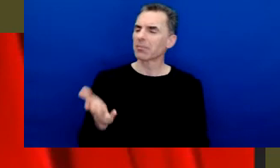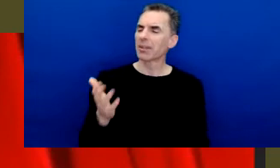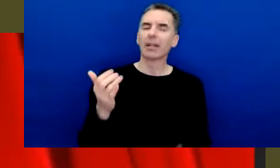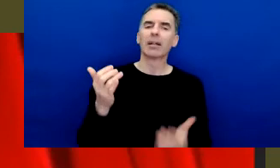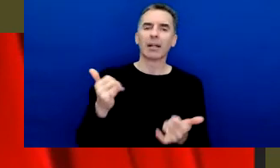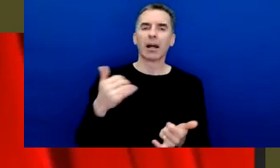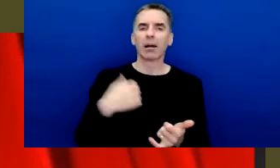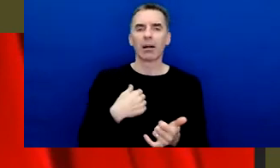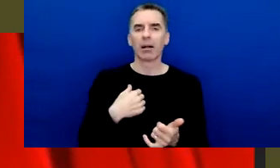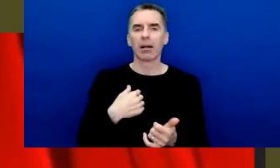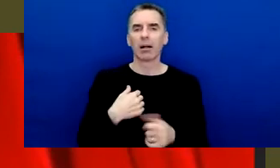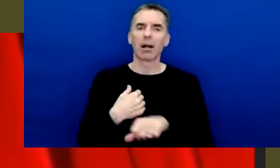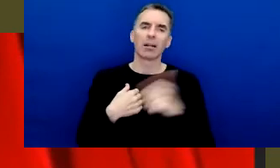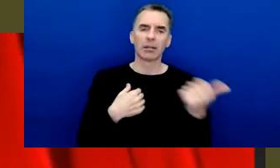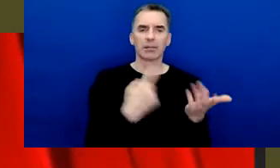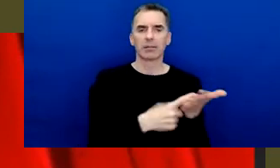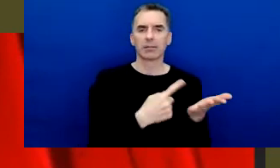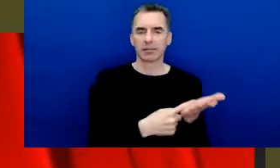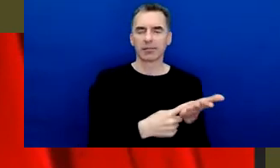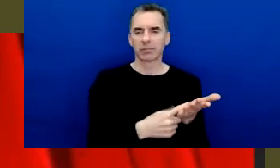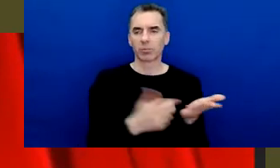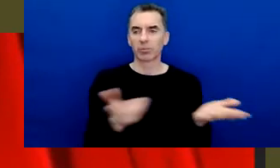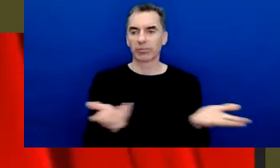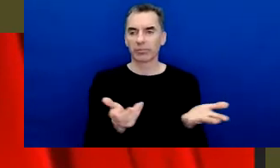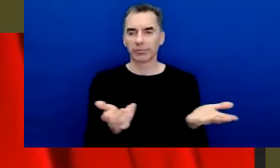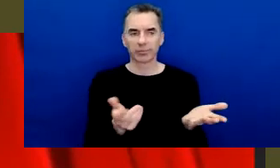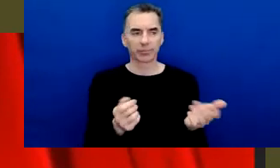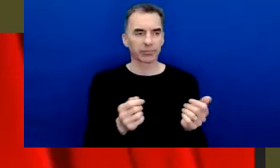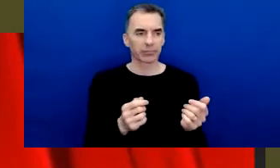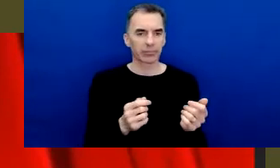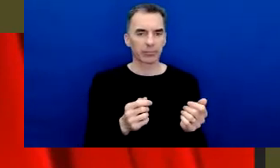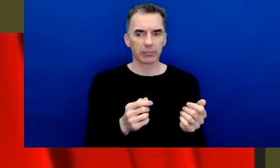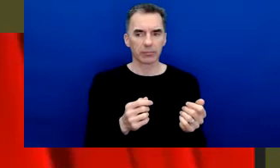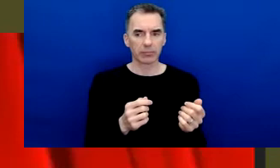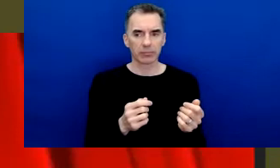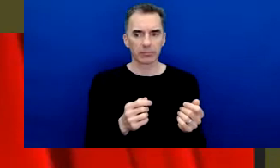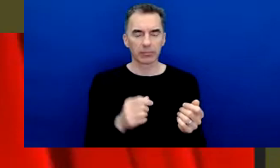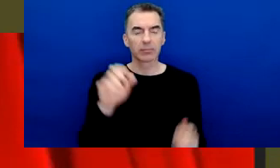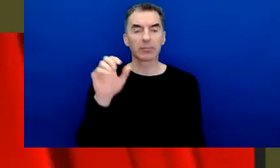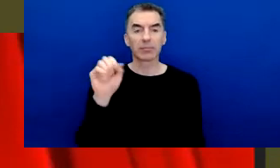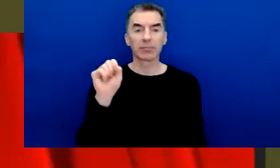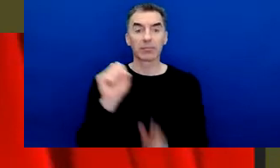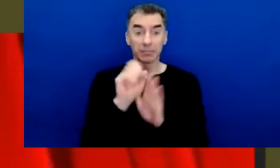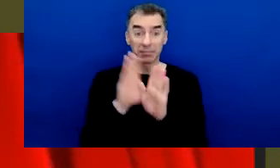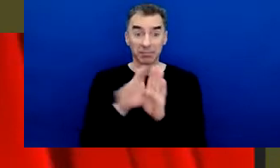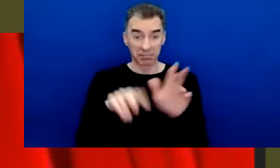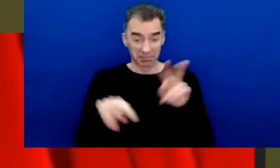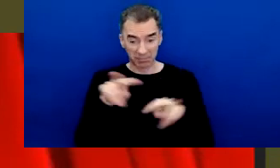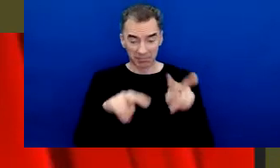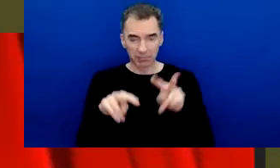because now that you've looked at or started considering your your syllabi, we're going to start talking about creating a welcoming environment.